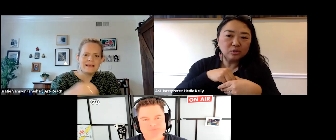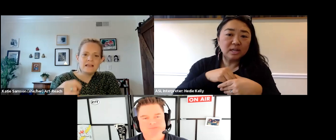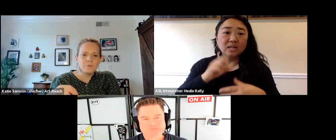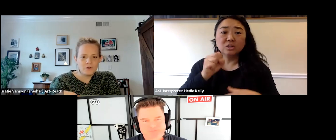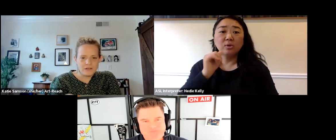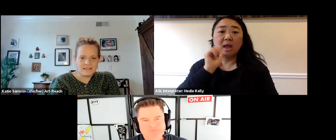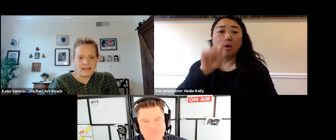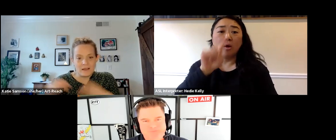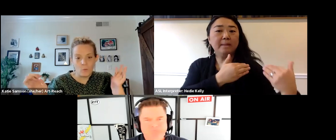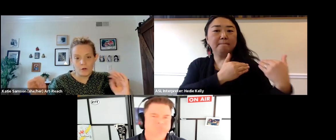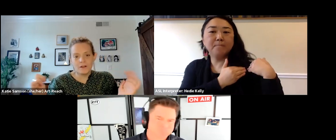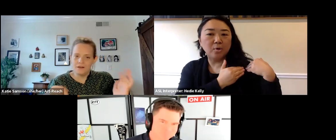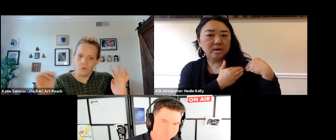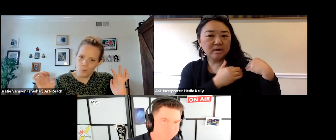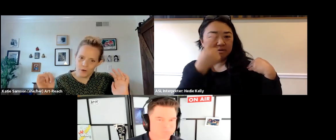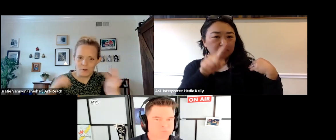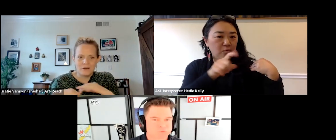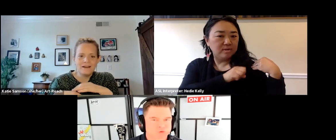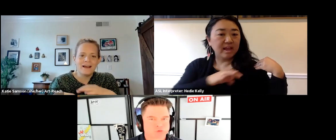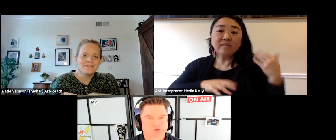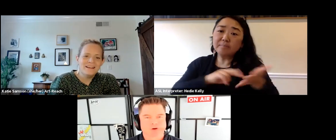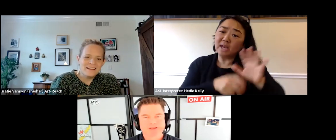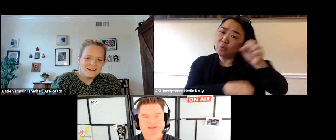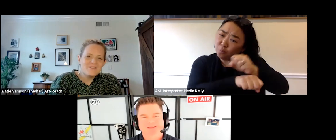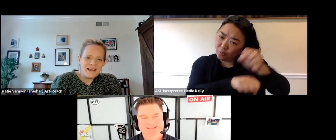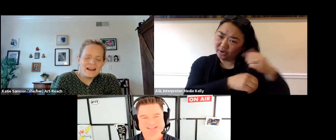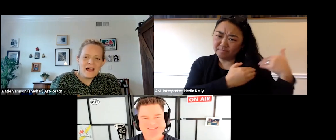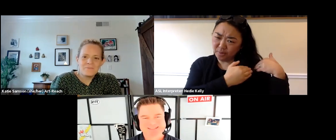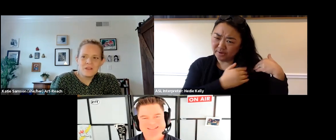And I say burden as in like work verdict? Sure, yeah.